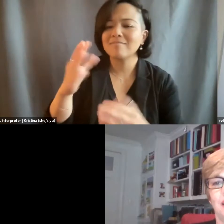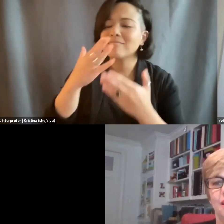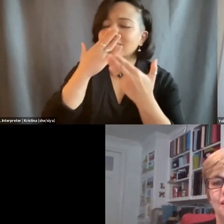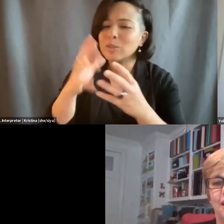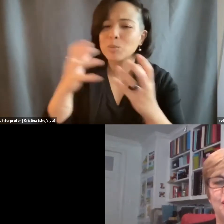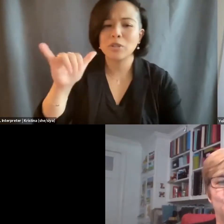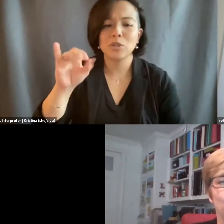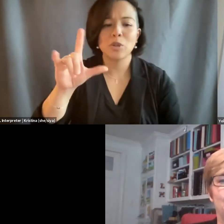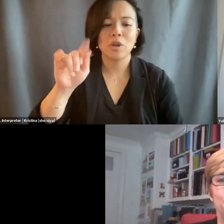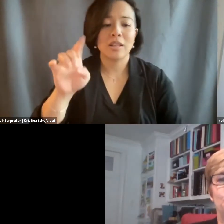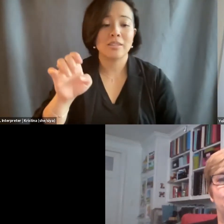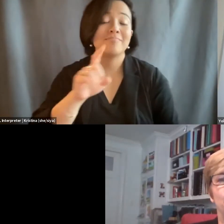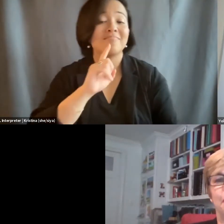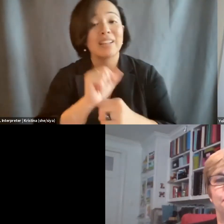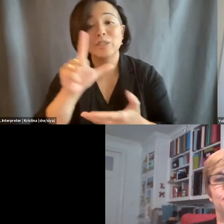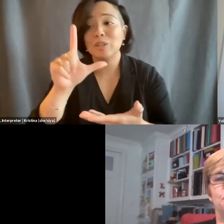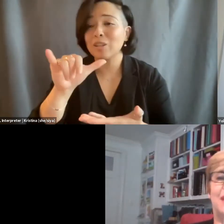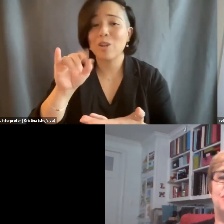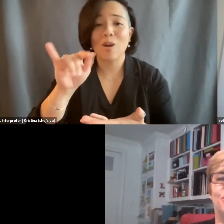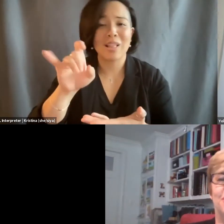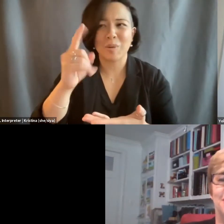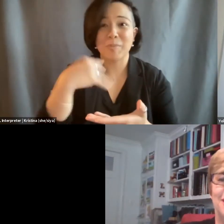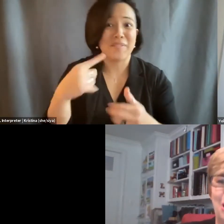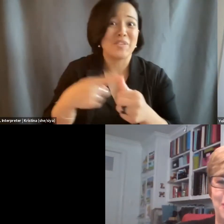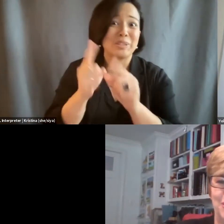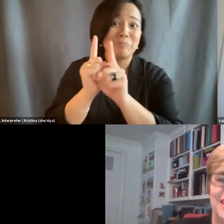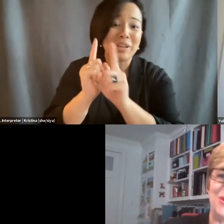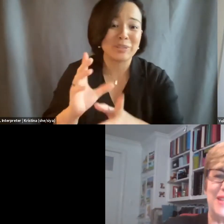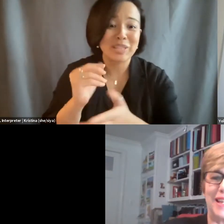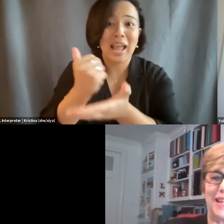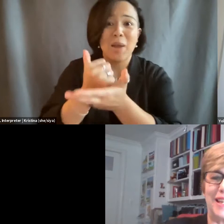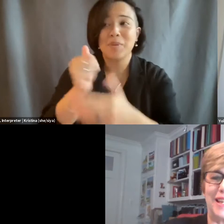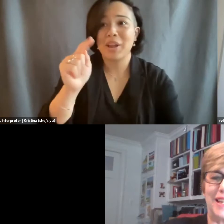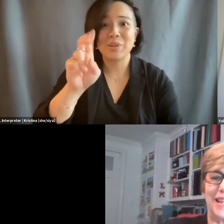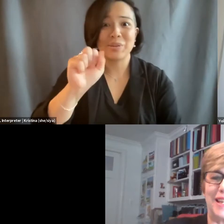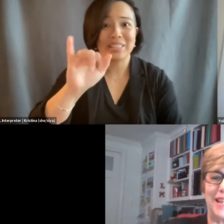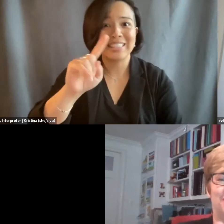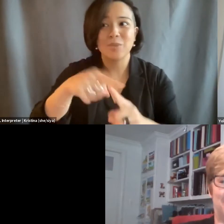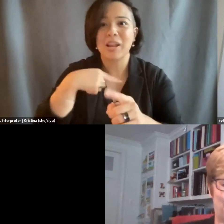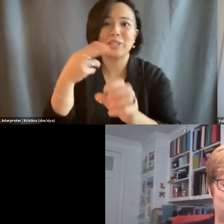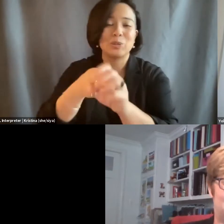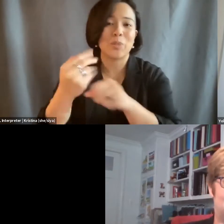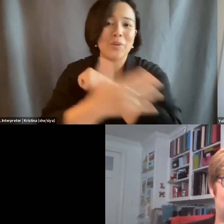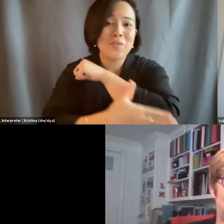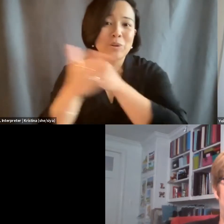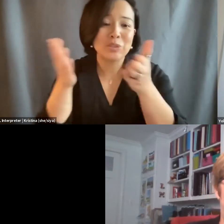helpers at USAID when I joined the foreign service, so it's great to be here with you.